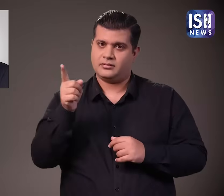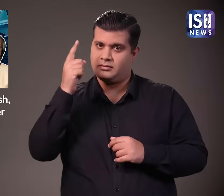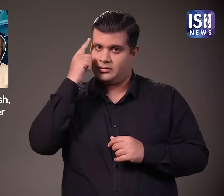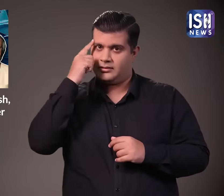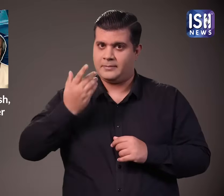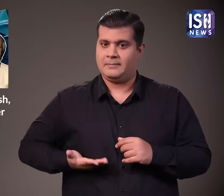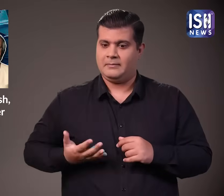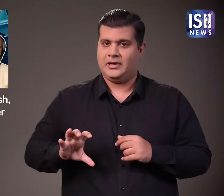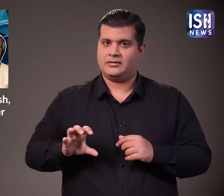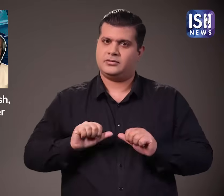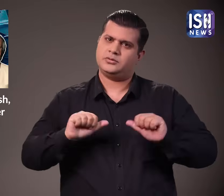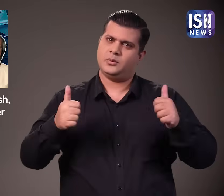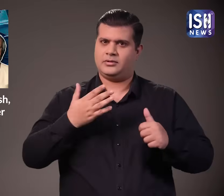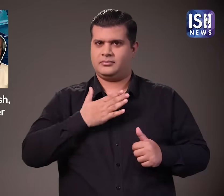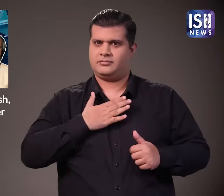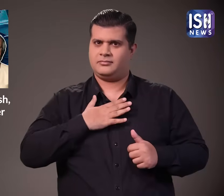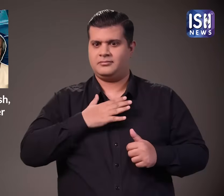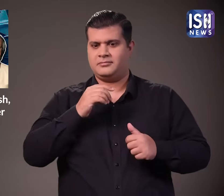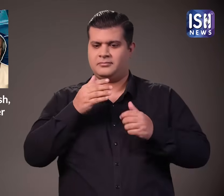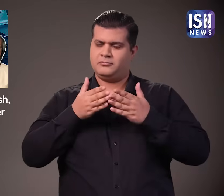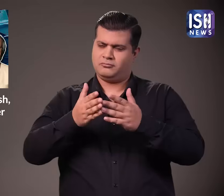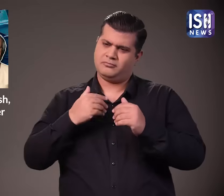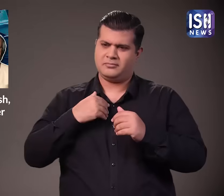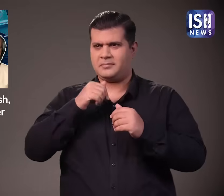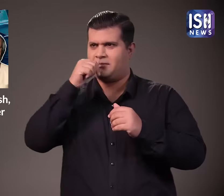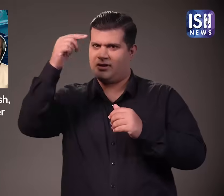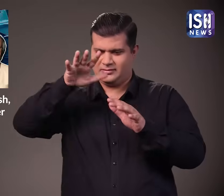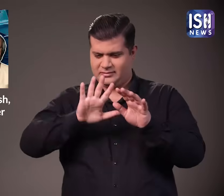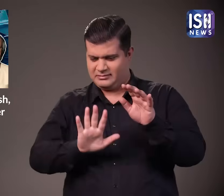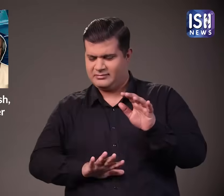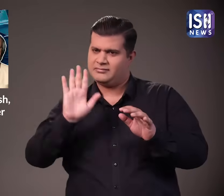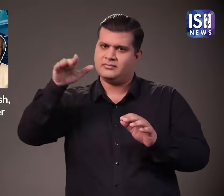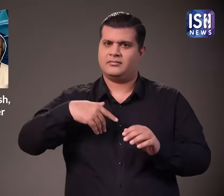Bangladesh thinks that they are the protector and has openly invited China.